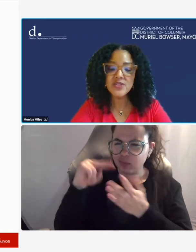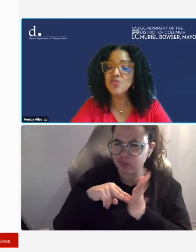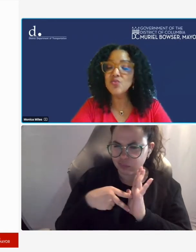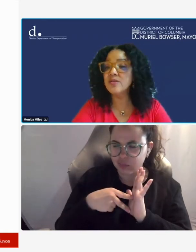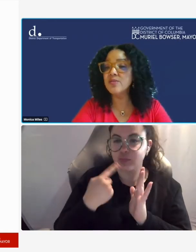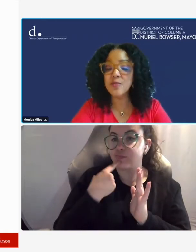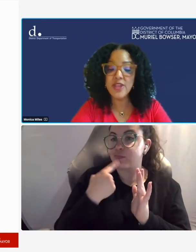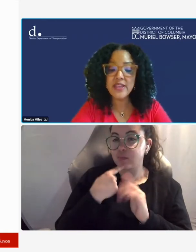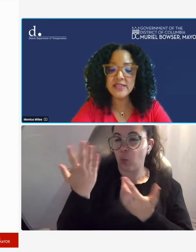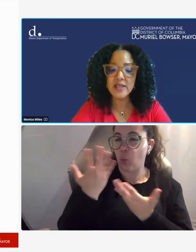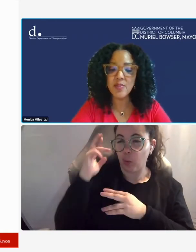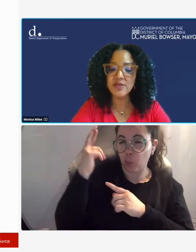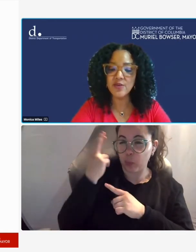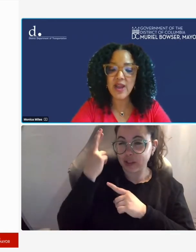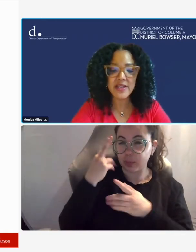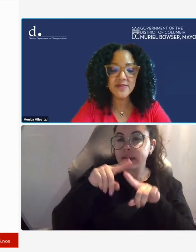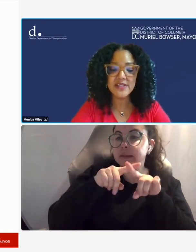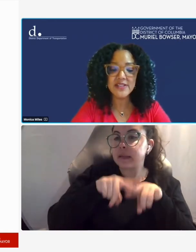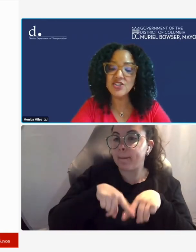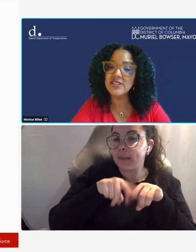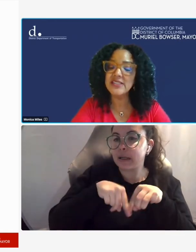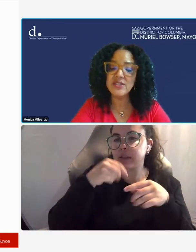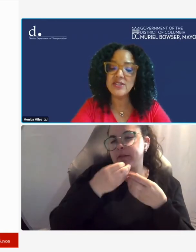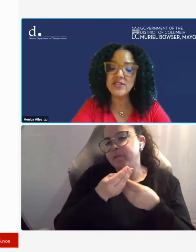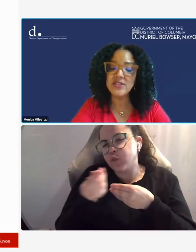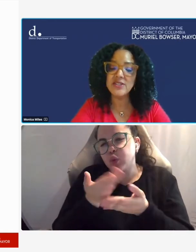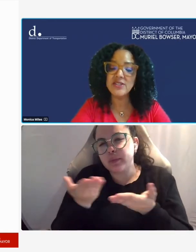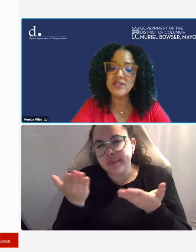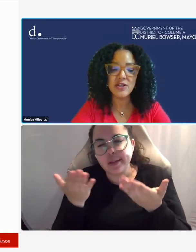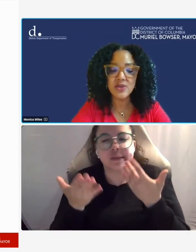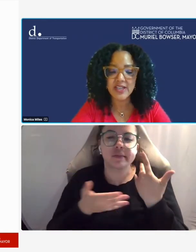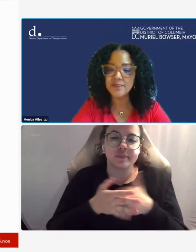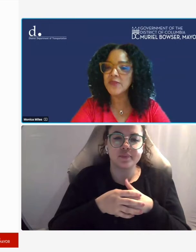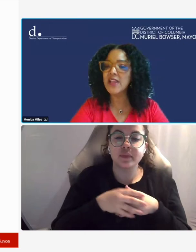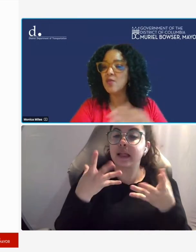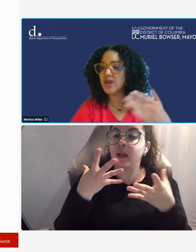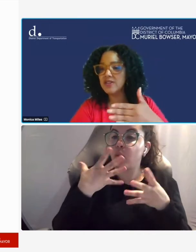reasonable depends upon a variety of conditions and circumstances including and one of the things